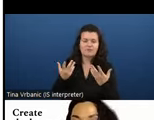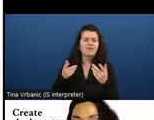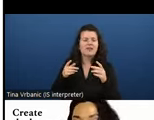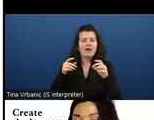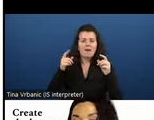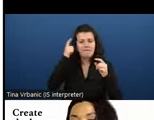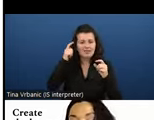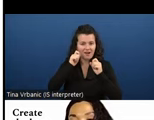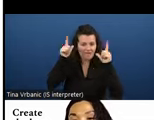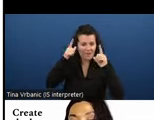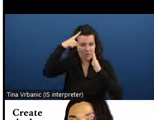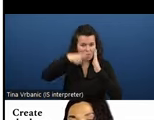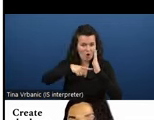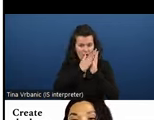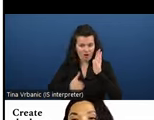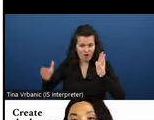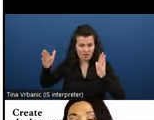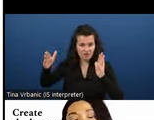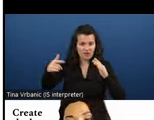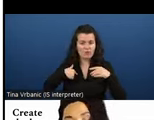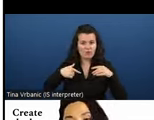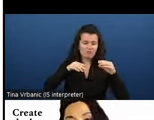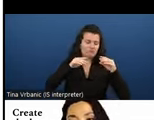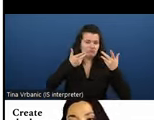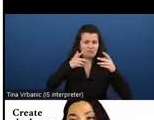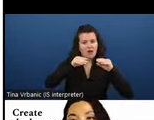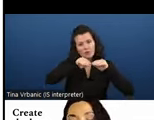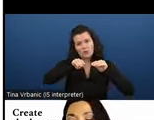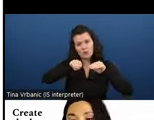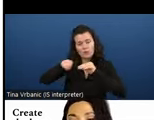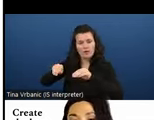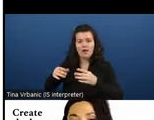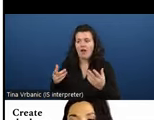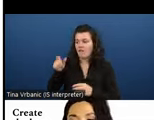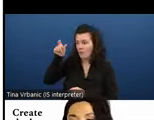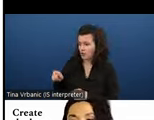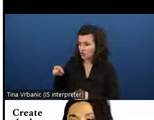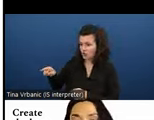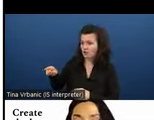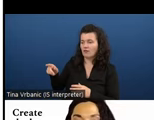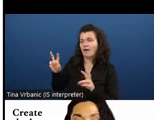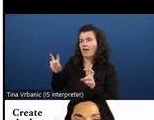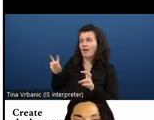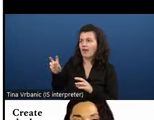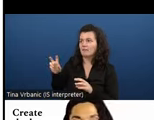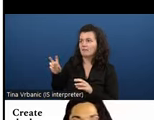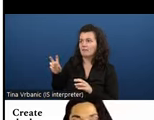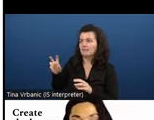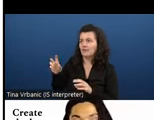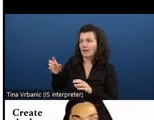access to a counselor, a person on the other end of the line, who is able to, to, to reach